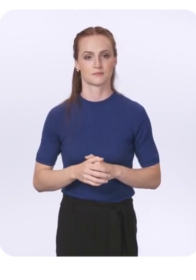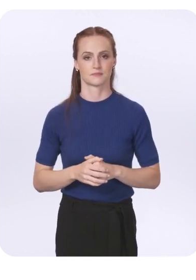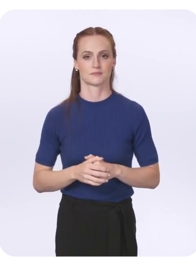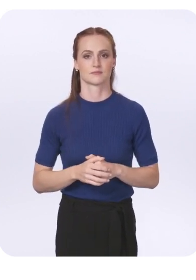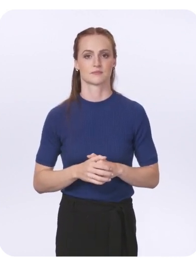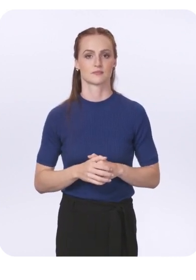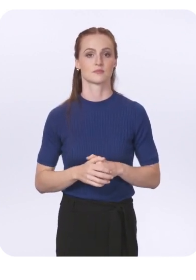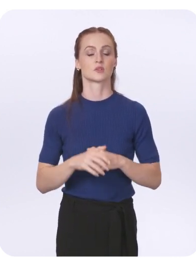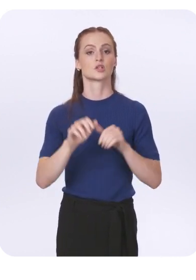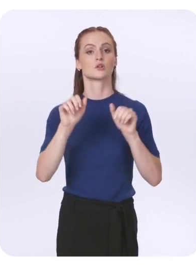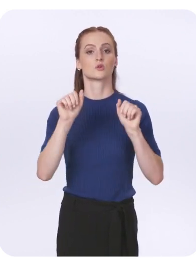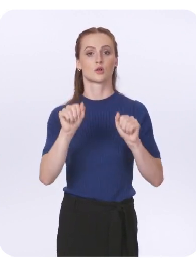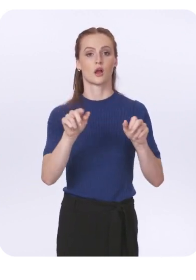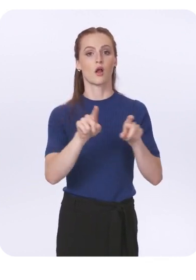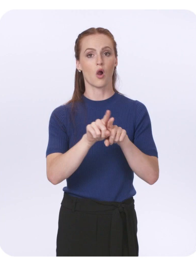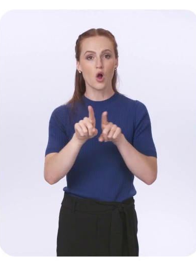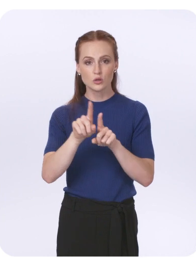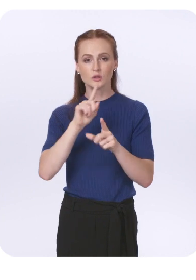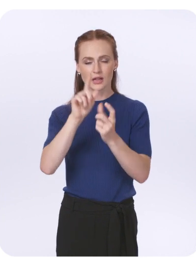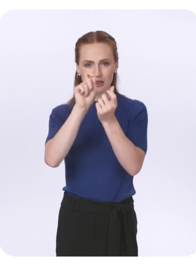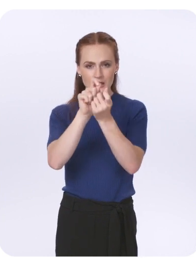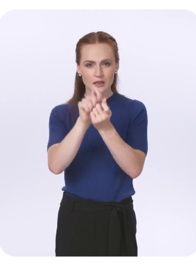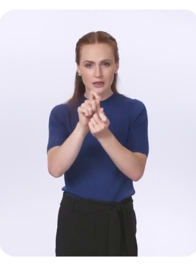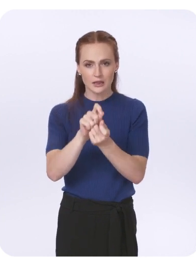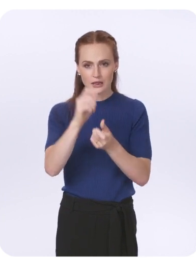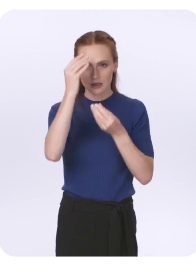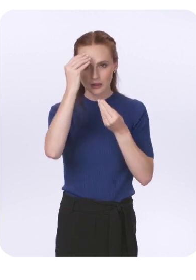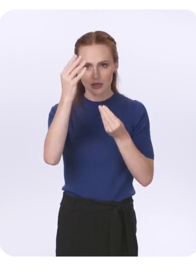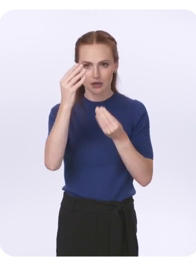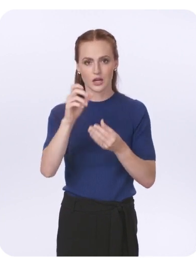And beyond that, you can get extremely fine grained data,